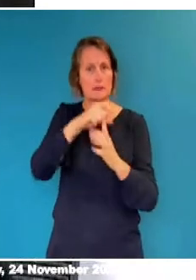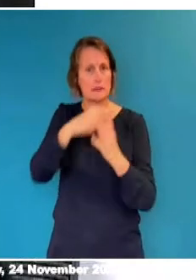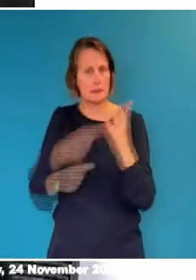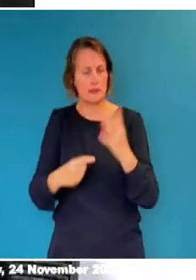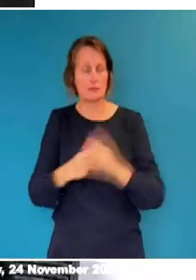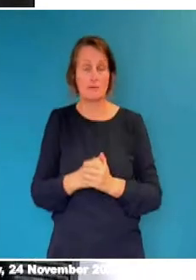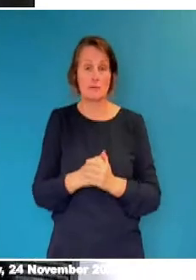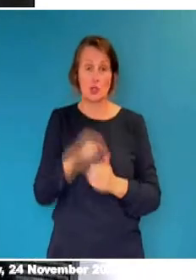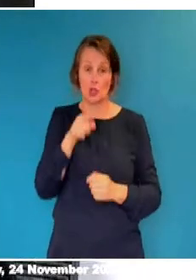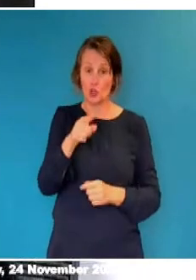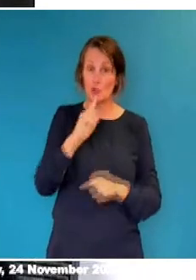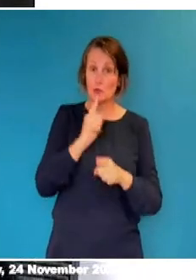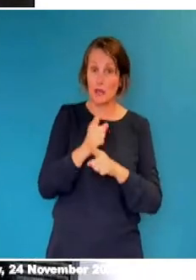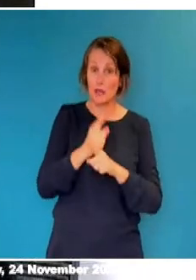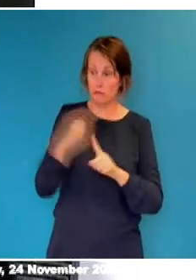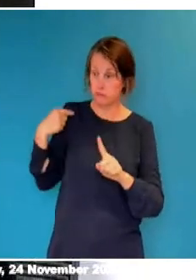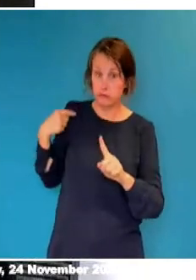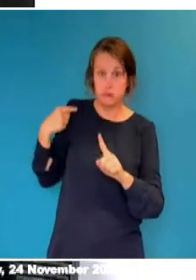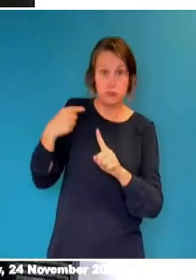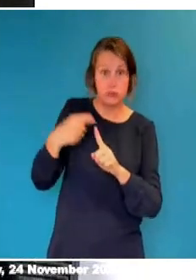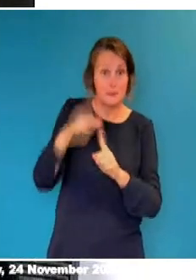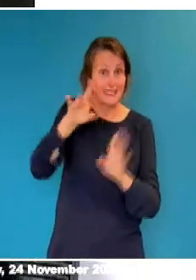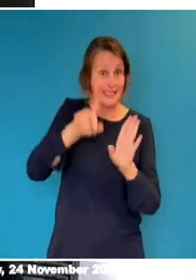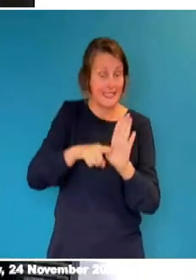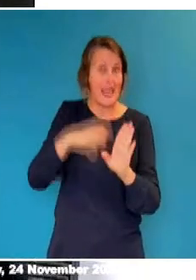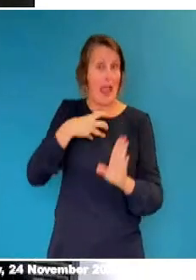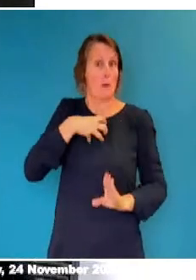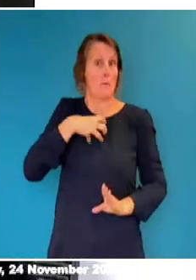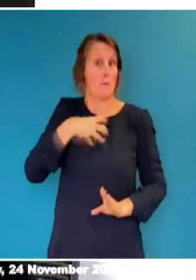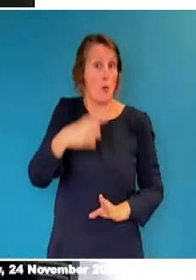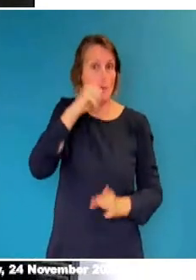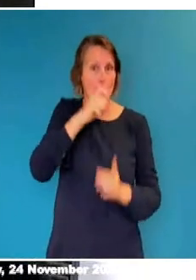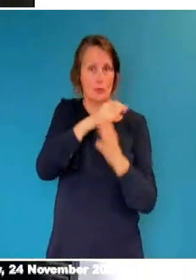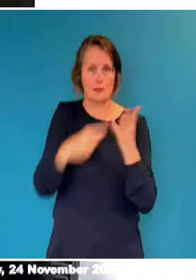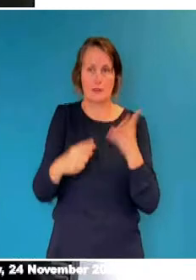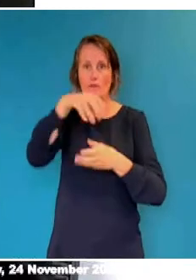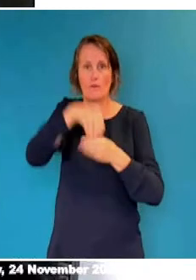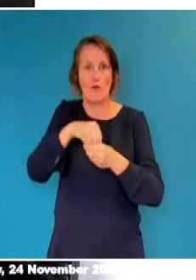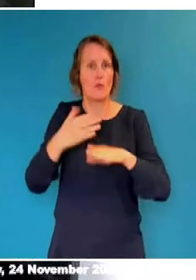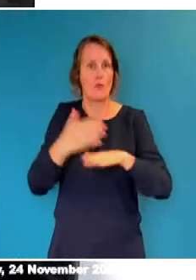participation rate is increasing. That's correct? MR CAWOOD: That's correct.